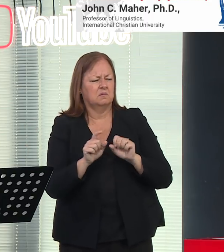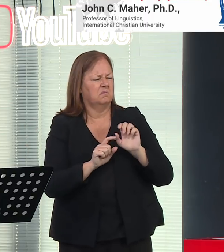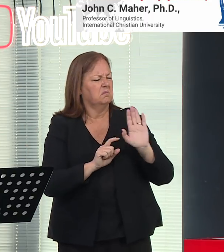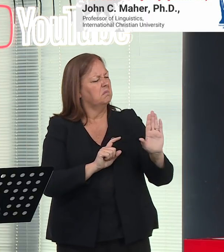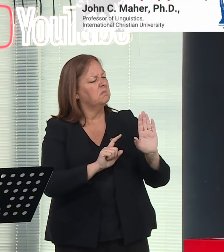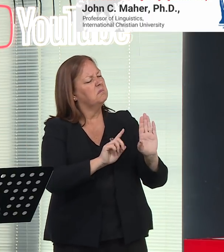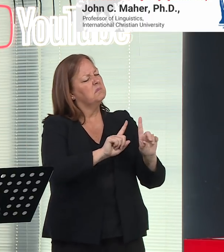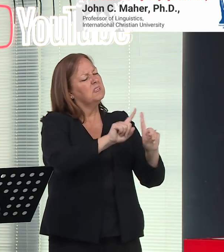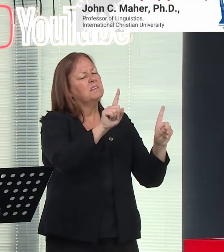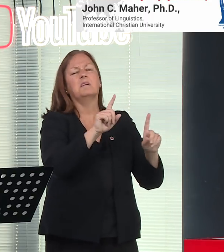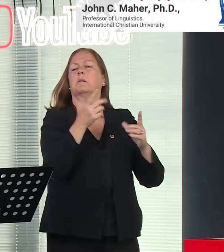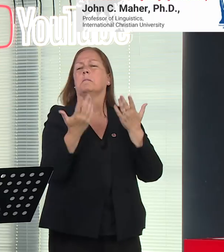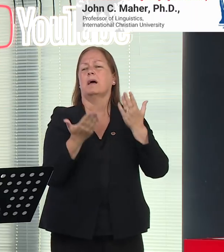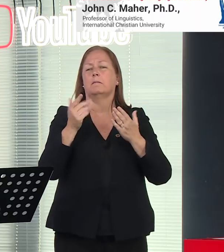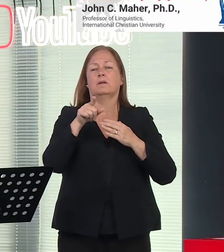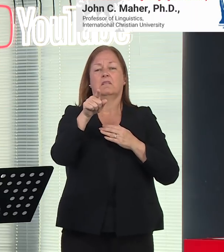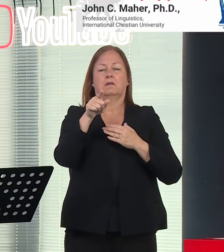Six, diversity.